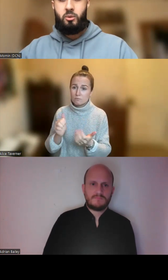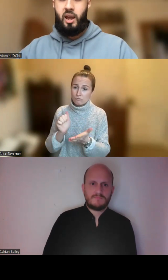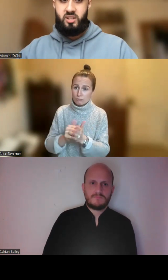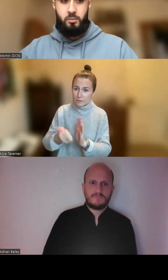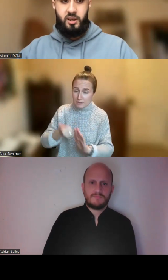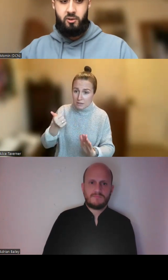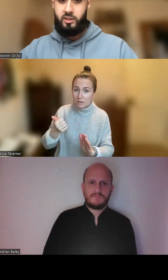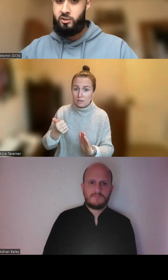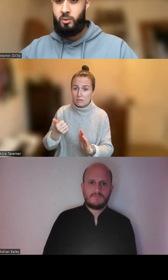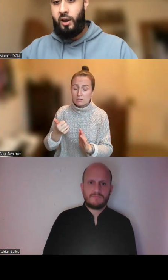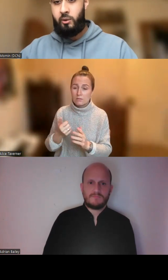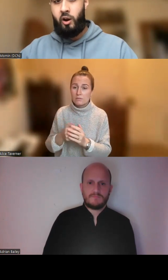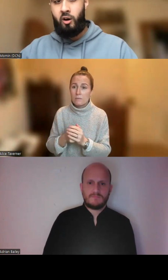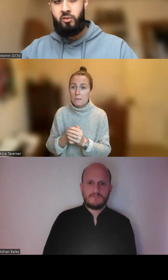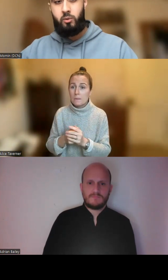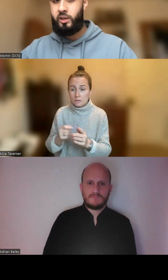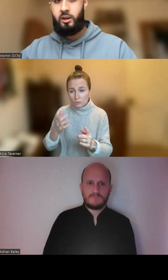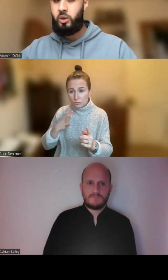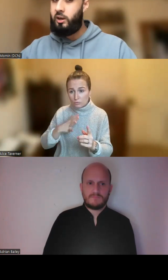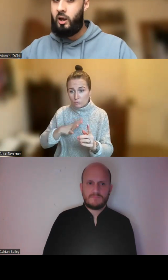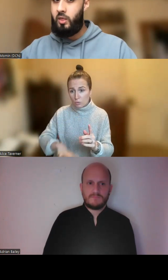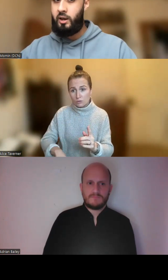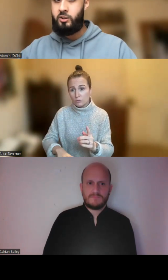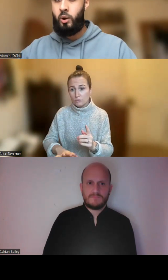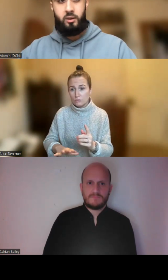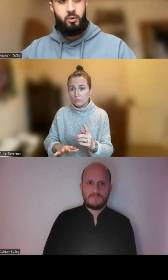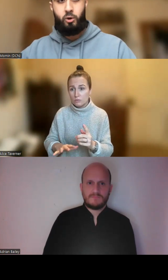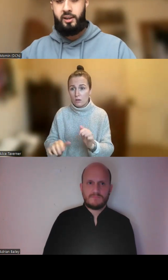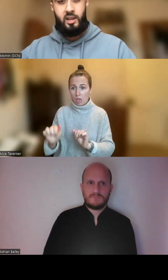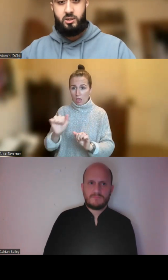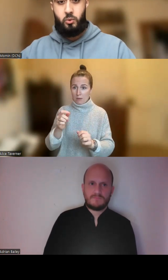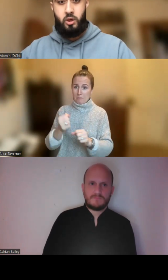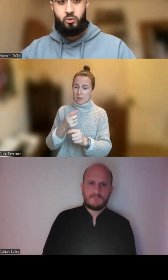sometimes it can be difficult. That's not to put anyone off. We can learn that and you're welcome to book in cases with us.